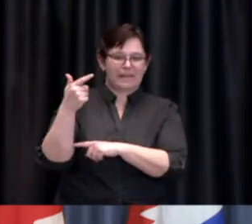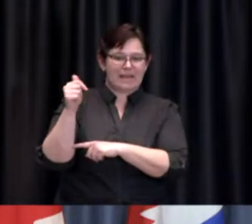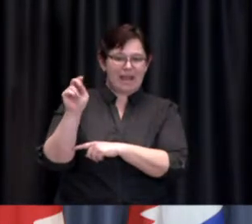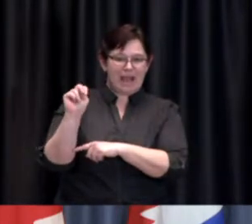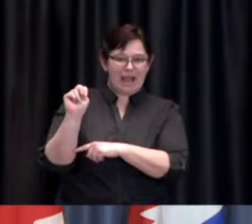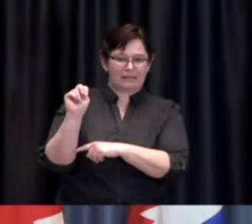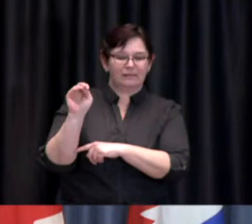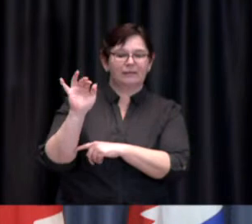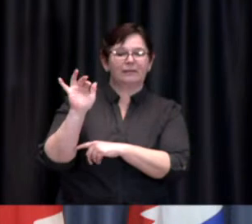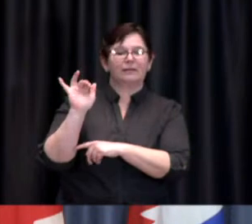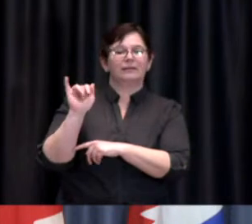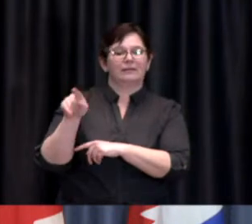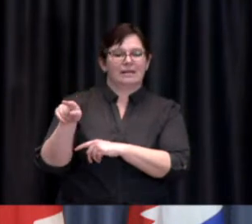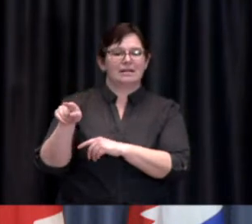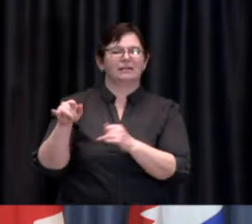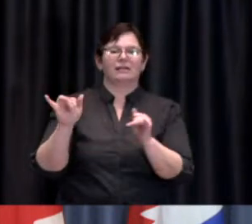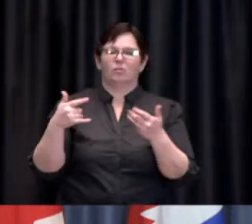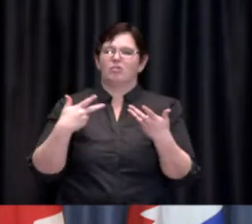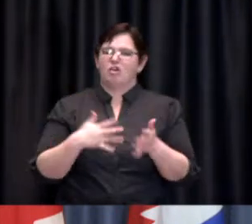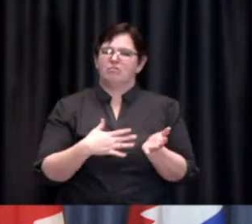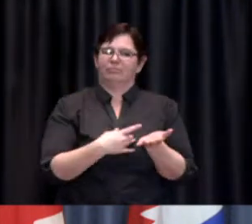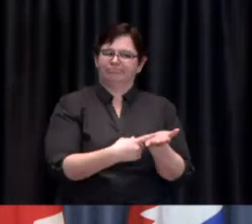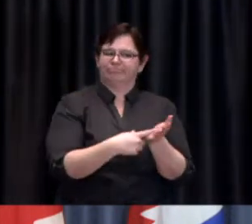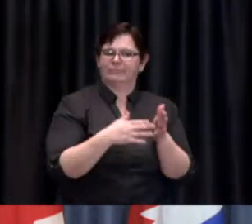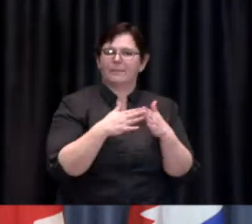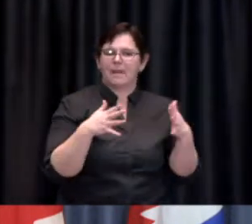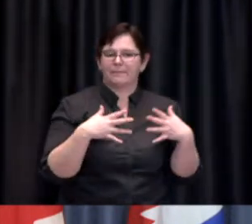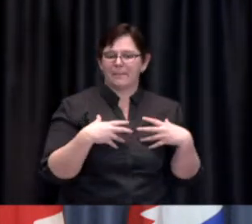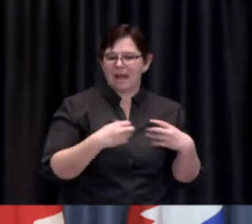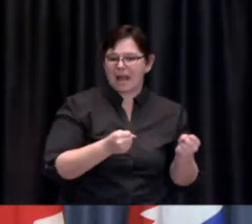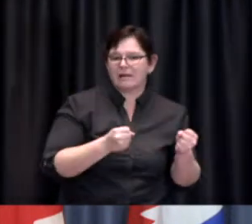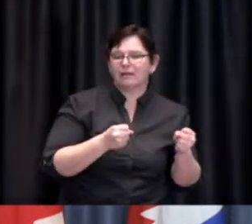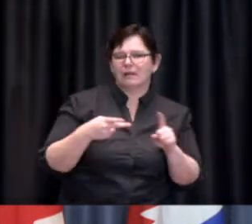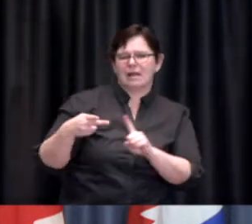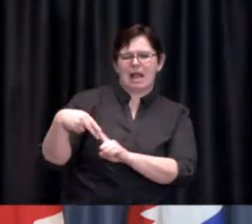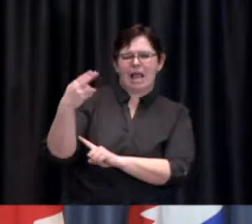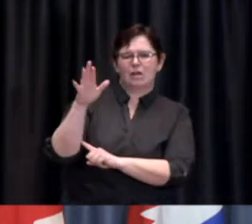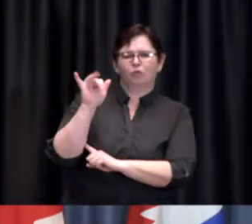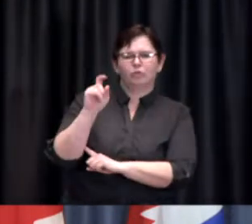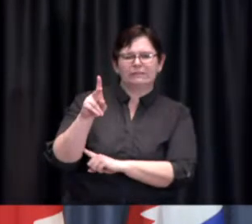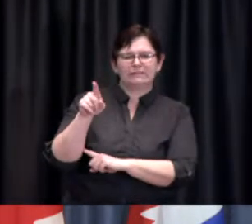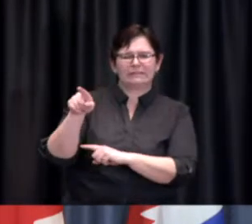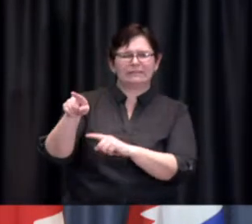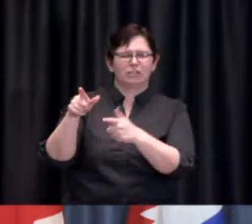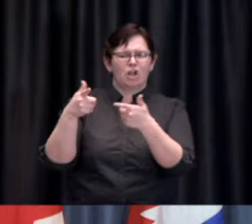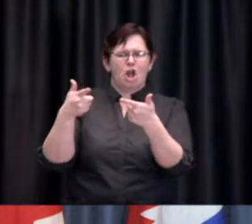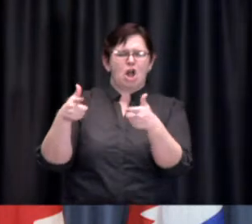um and the risks involved with you know moving large amounts of people being actually more disruptive